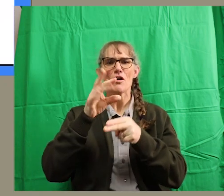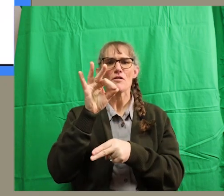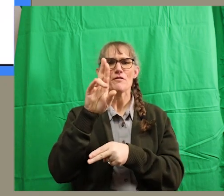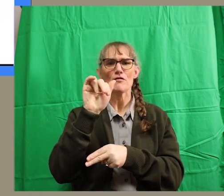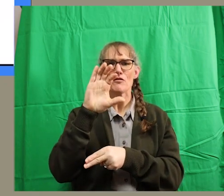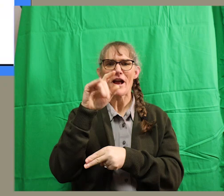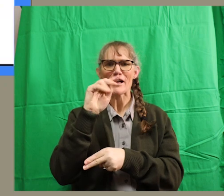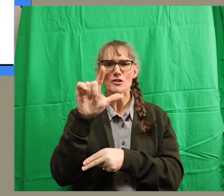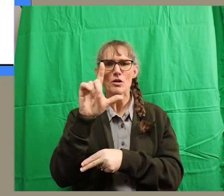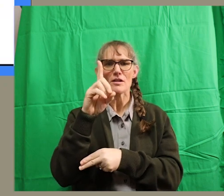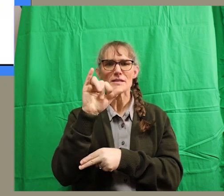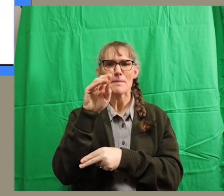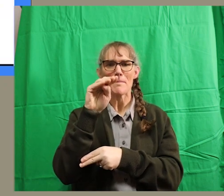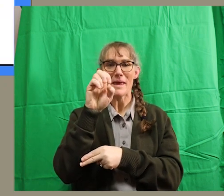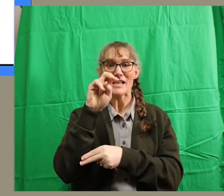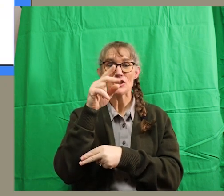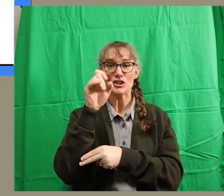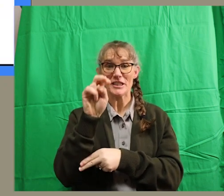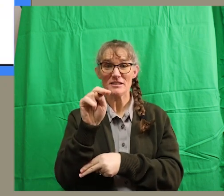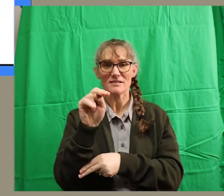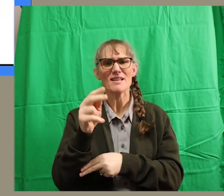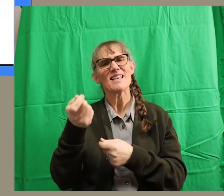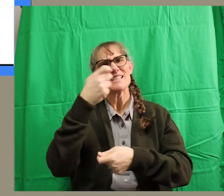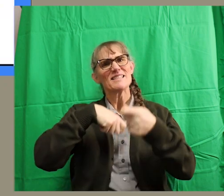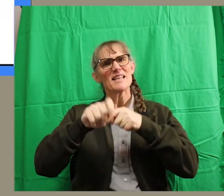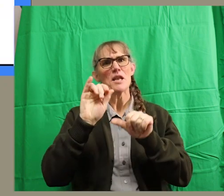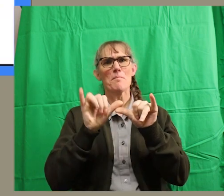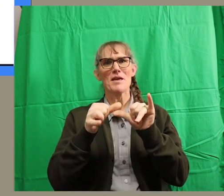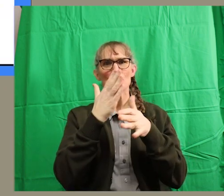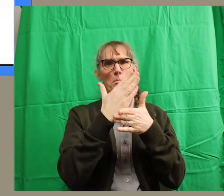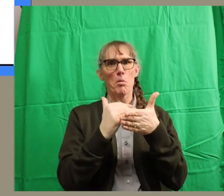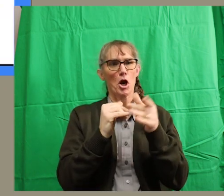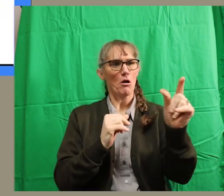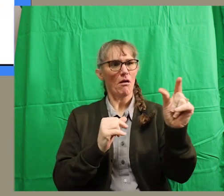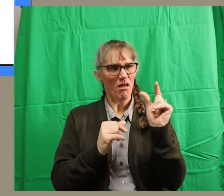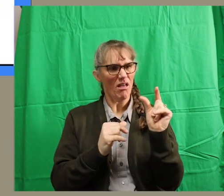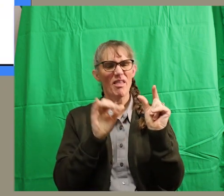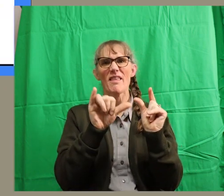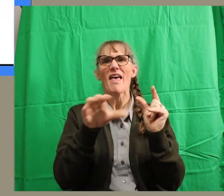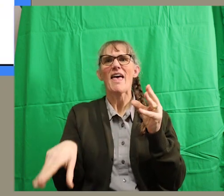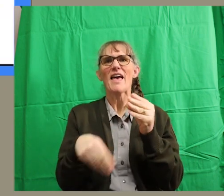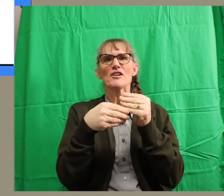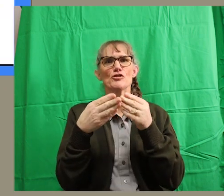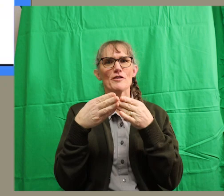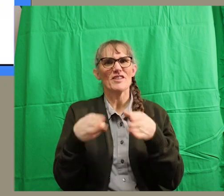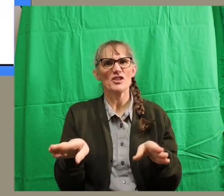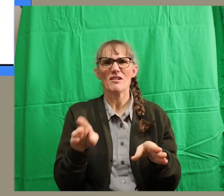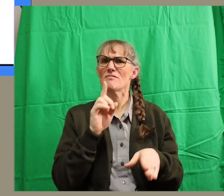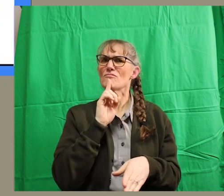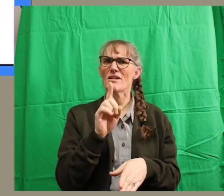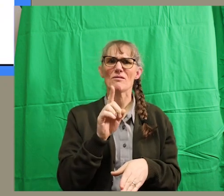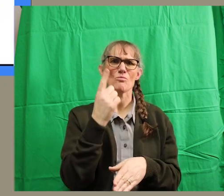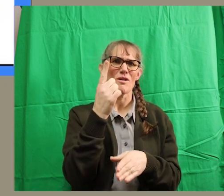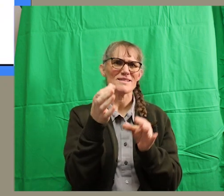um But if you only measure part of the suture, you have an extra division step. It's just a very, one, very simple, extra division step.